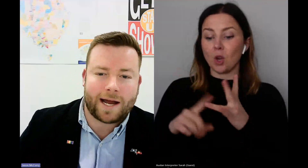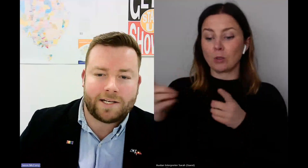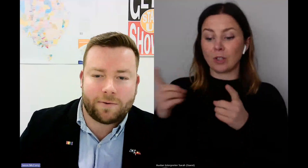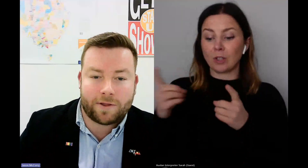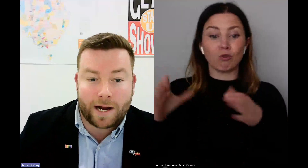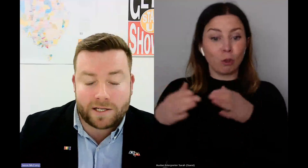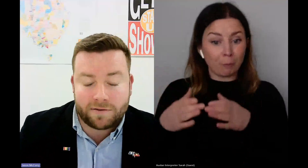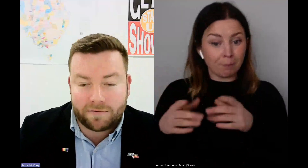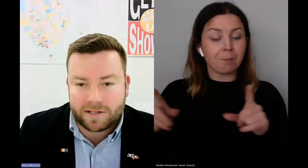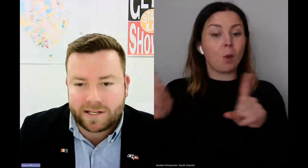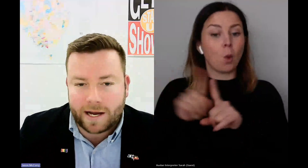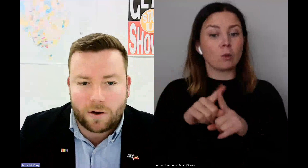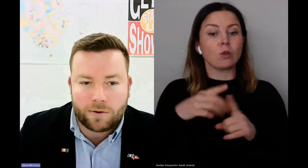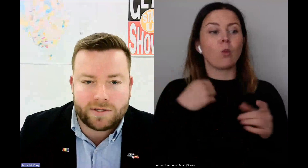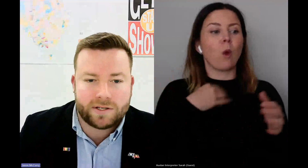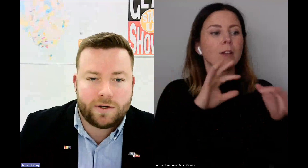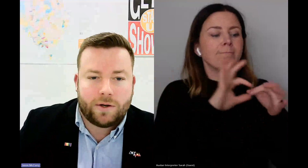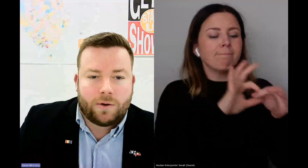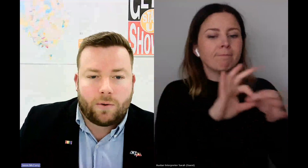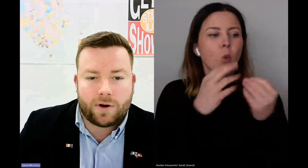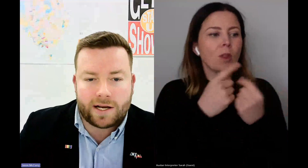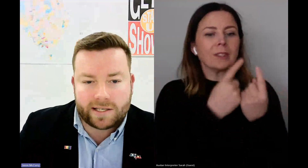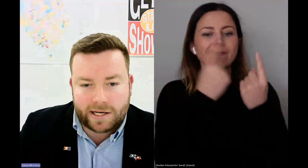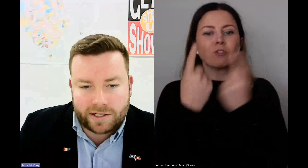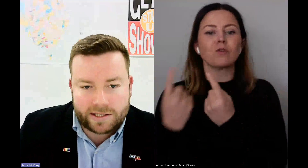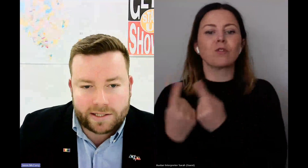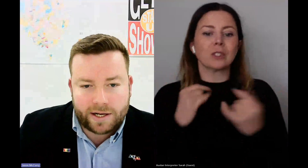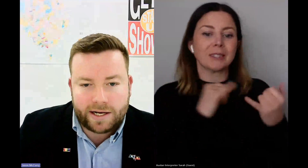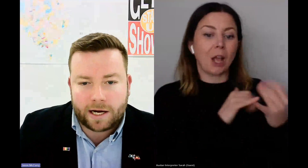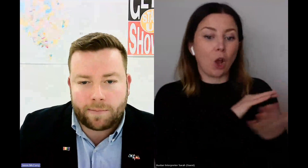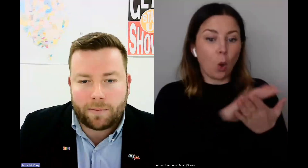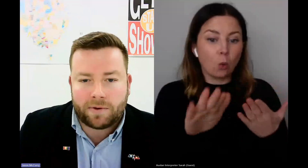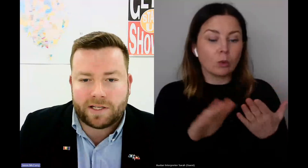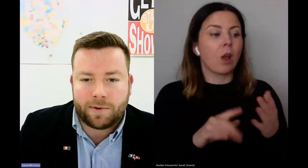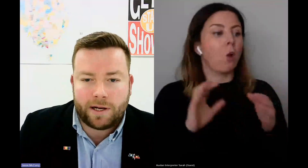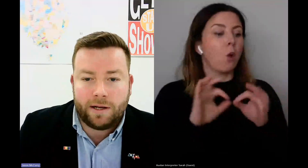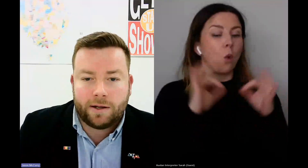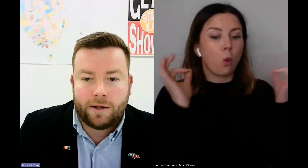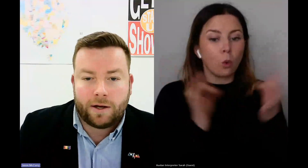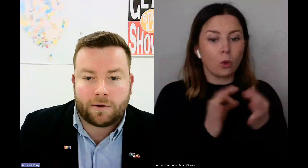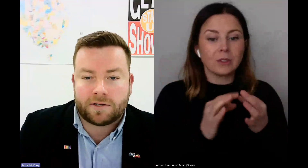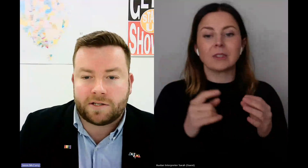engaging with a range of different stakeholders organisations and young people with disability across